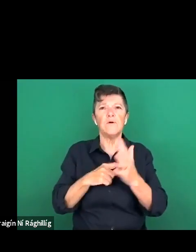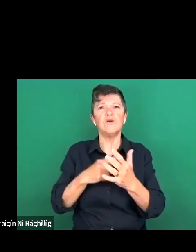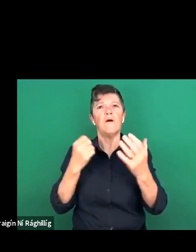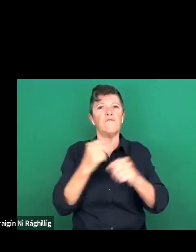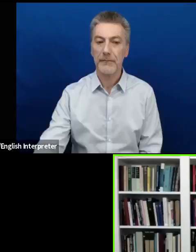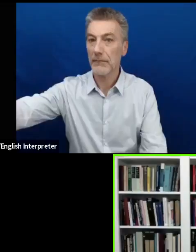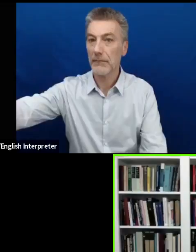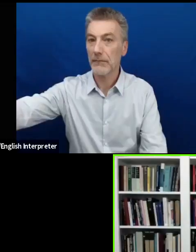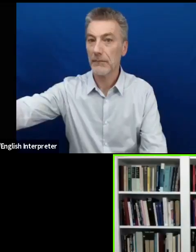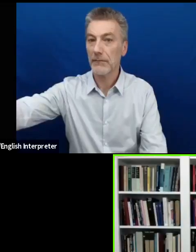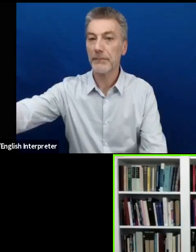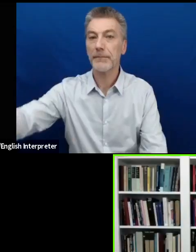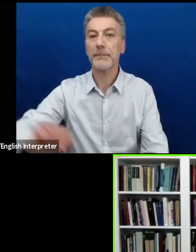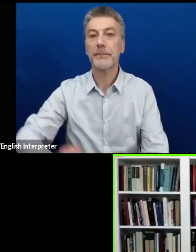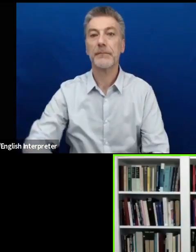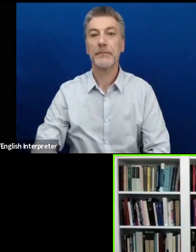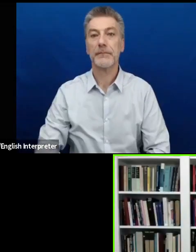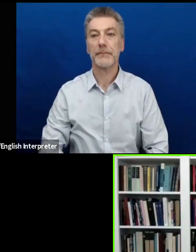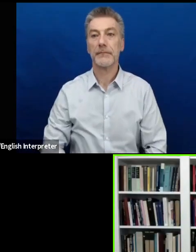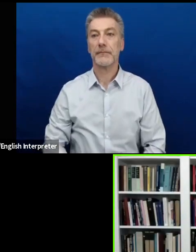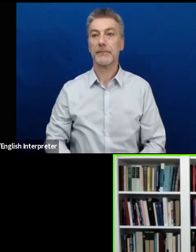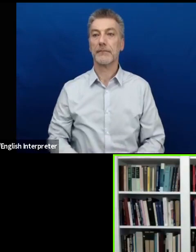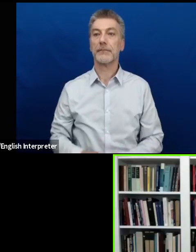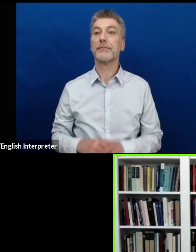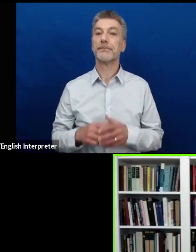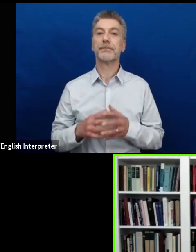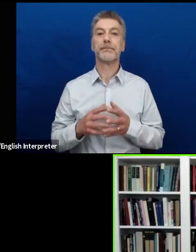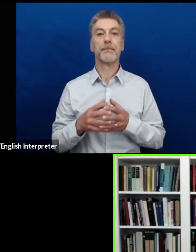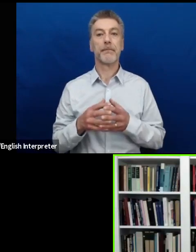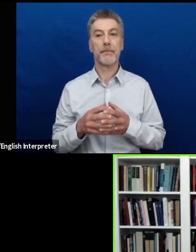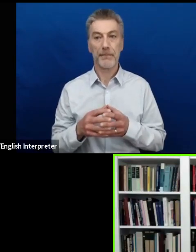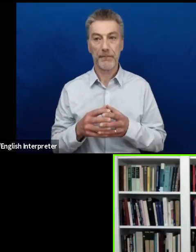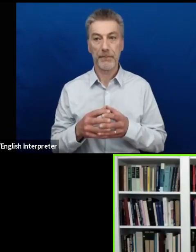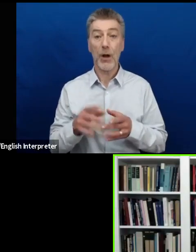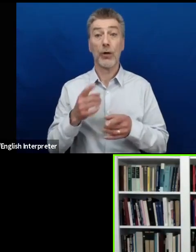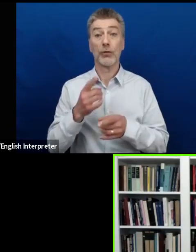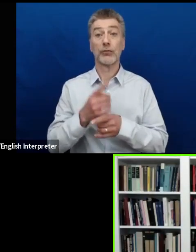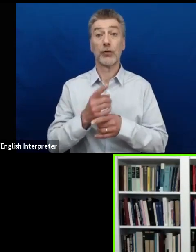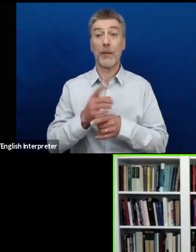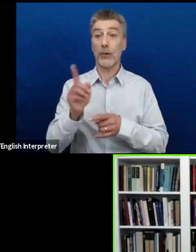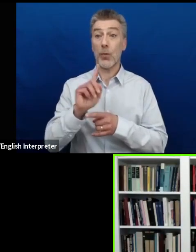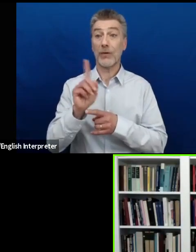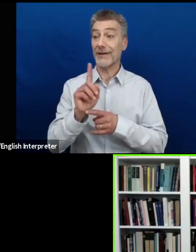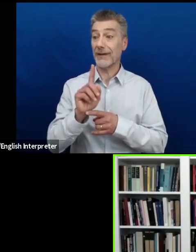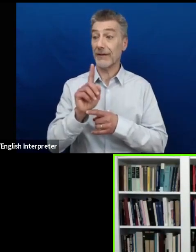science but not only offers account of contemporary condition but